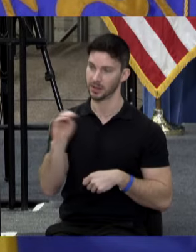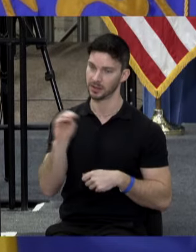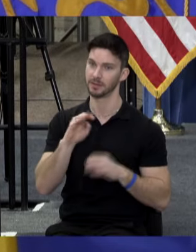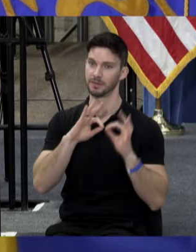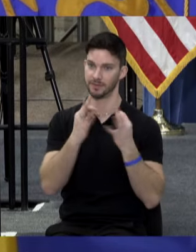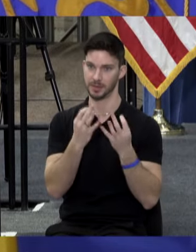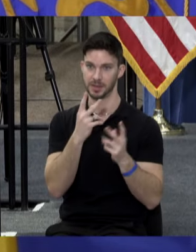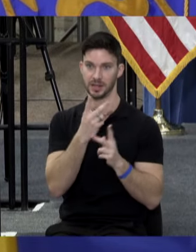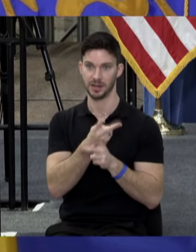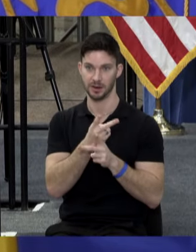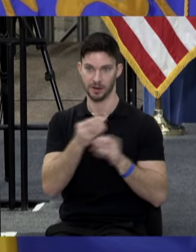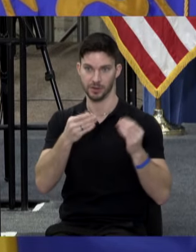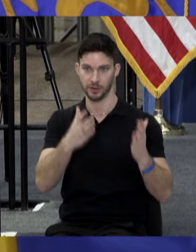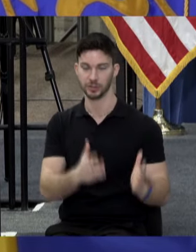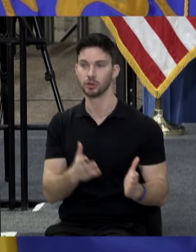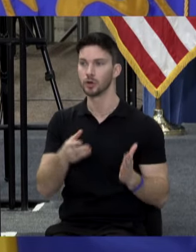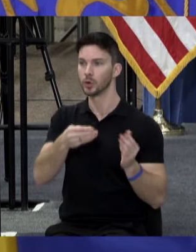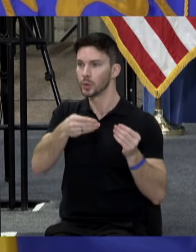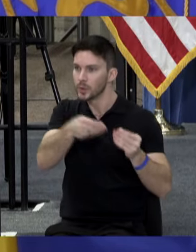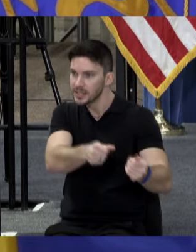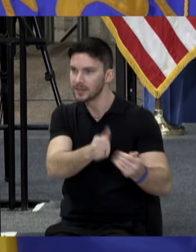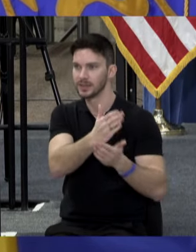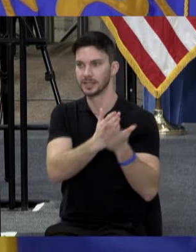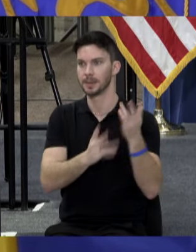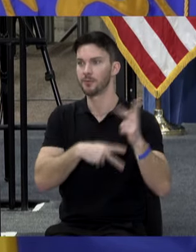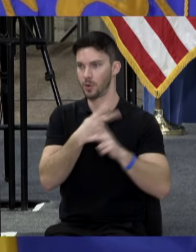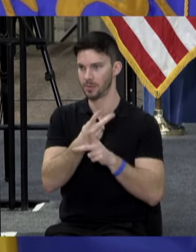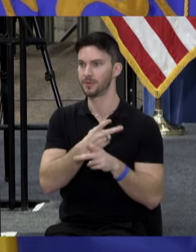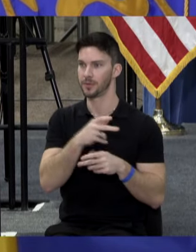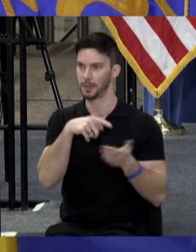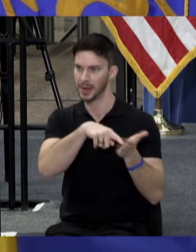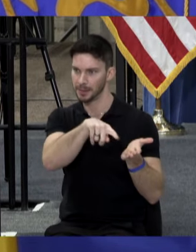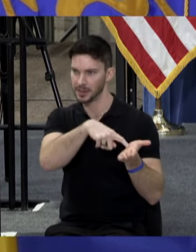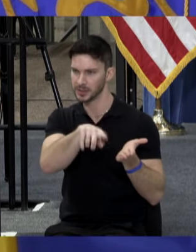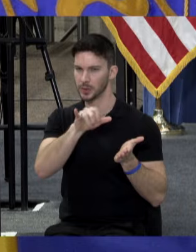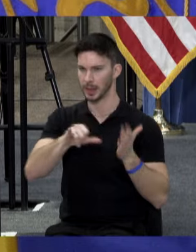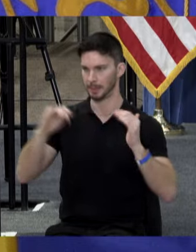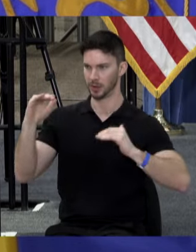of payment for their care, demonstrating that the boundaries between these roles are fluid.